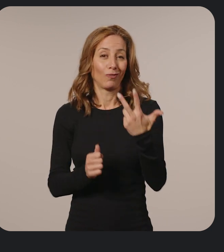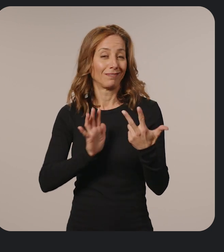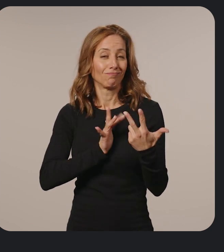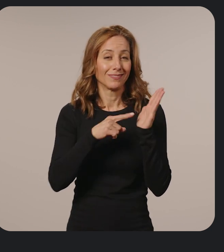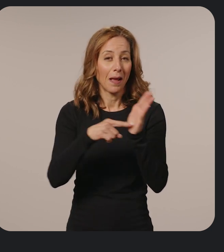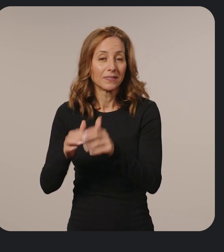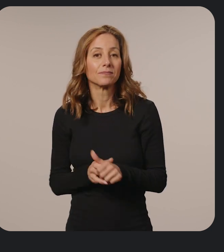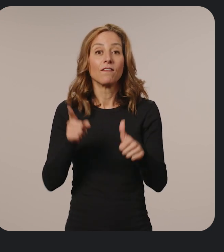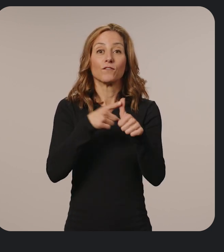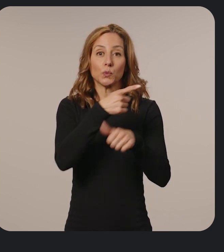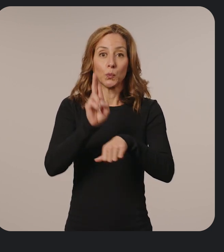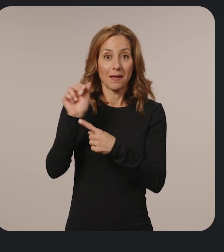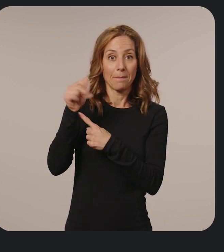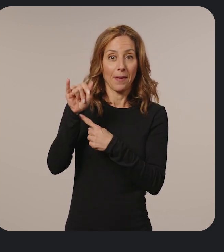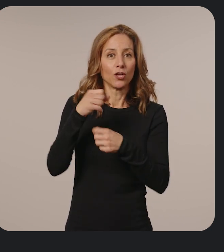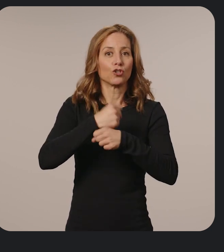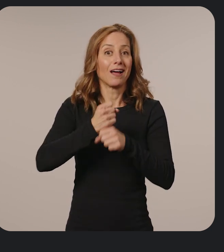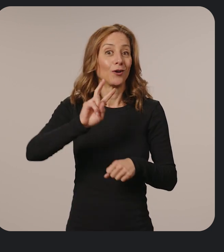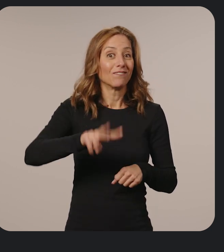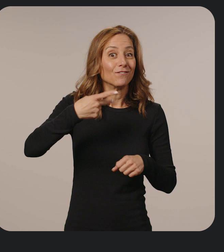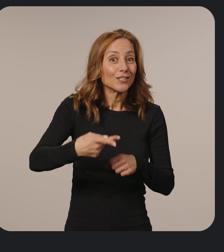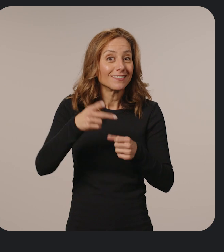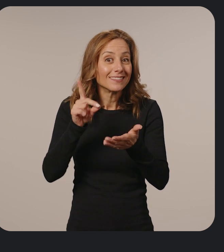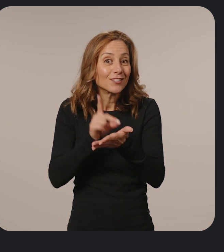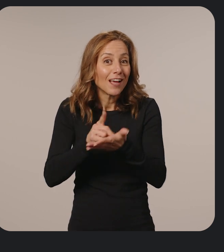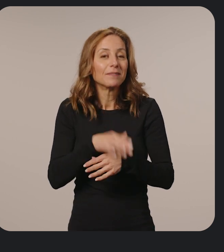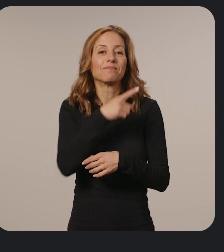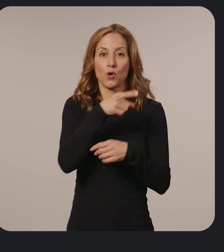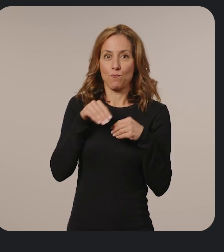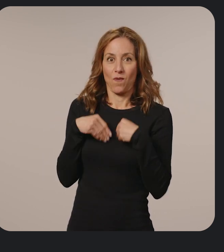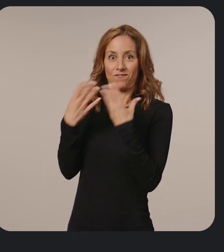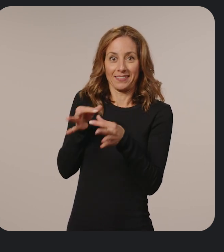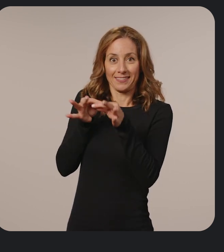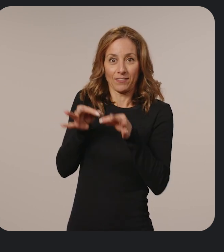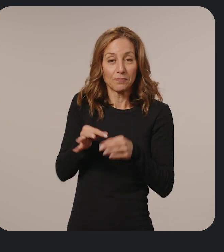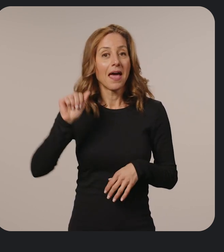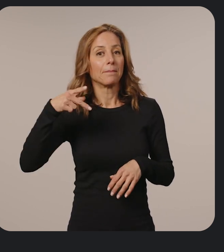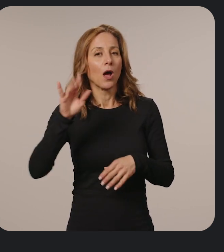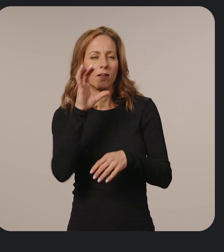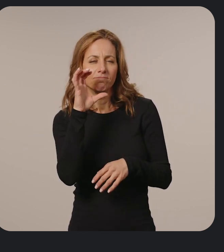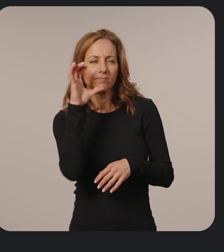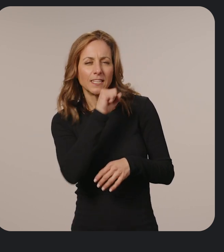create a reverse dictionary. You'll provide the definitions. And the API will guess the word. Next, you'll create an interactive application.